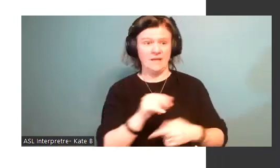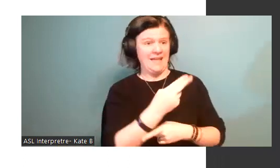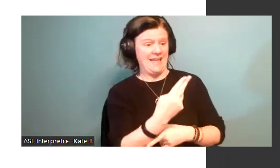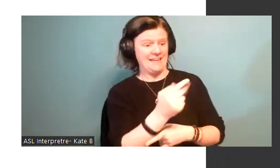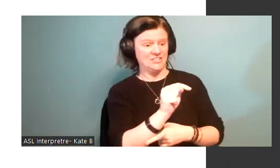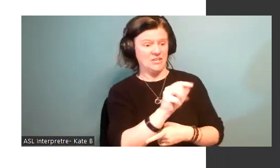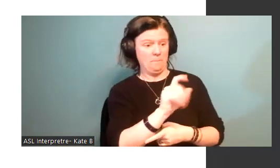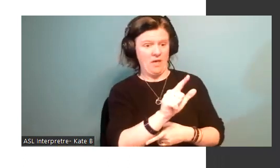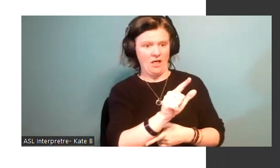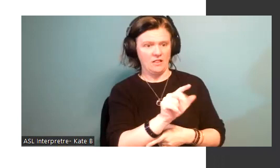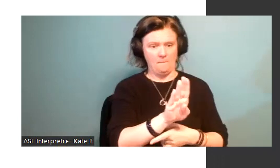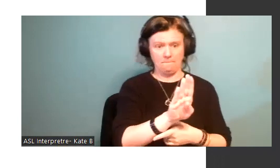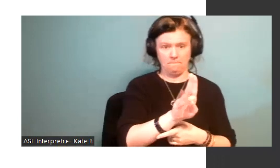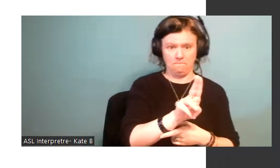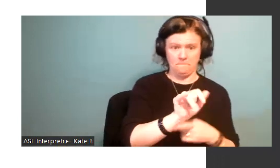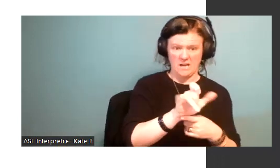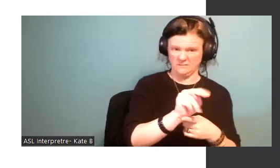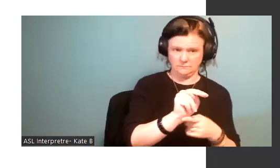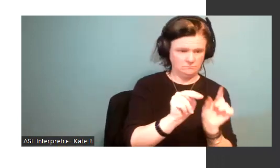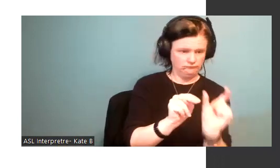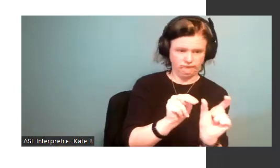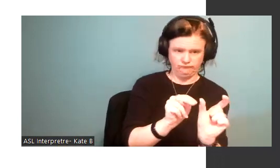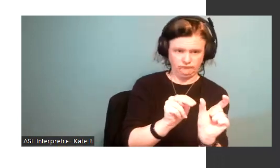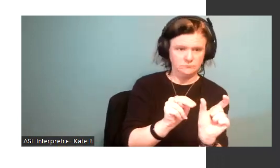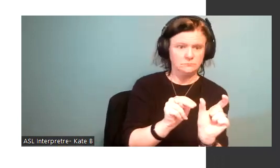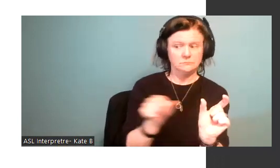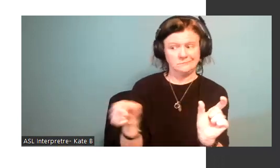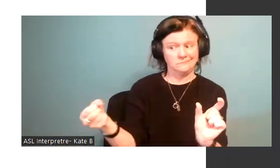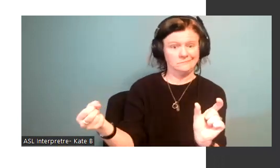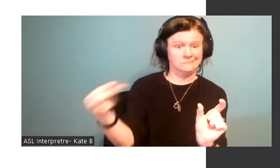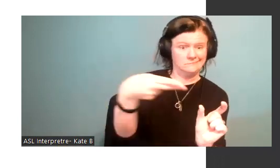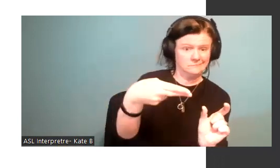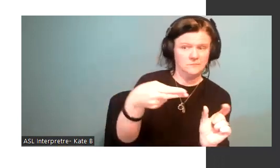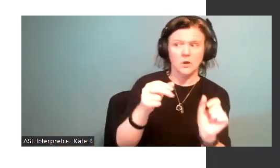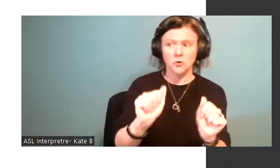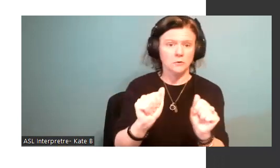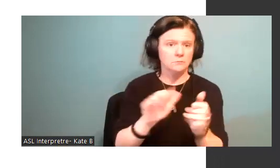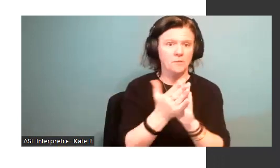behaviors of native content, so trying to use ARIA